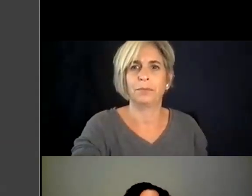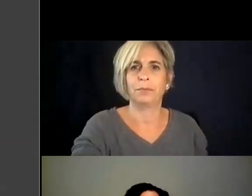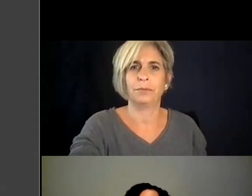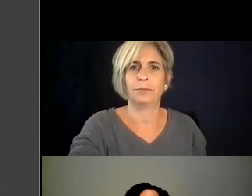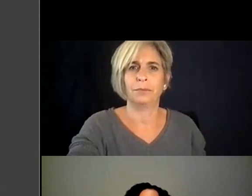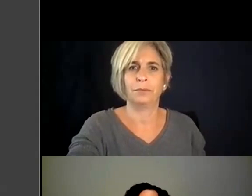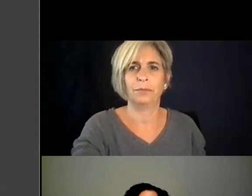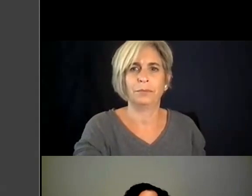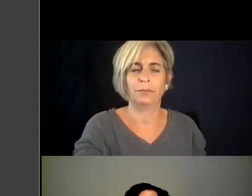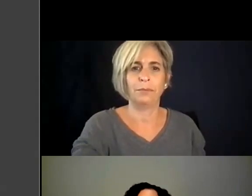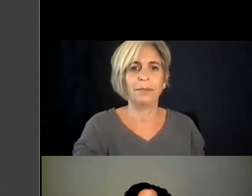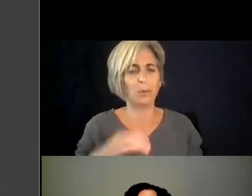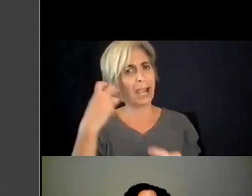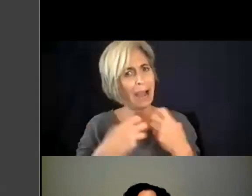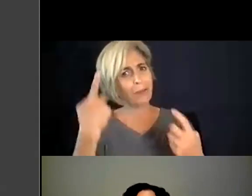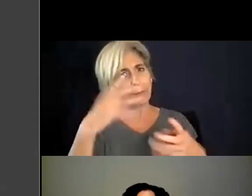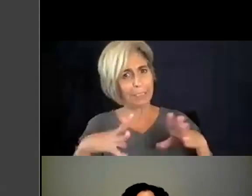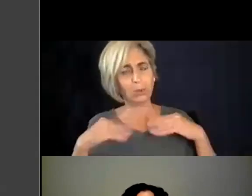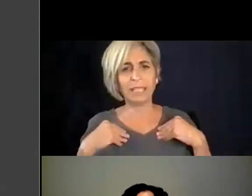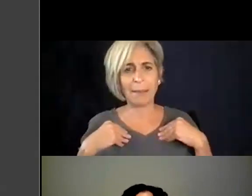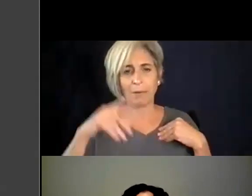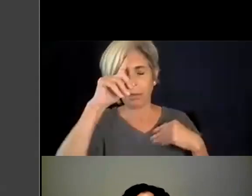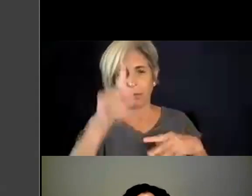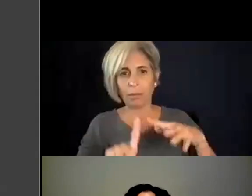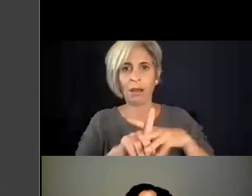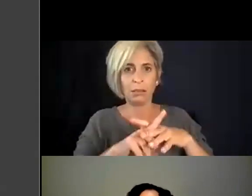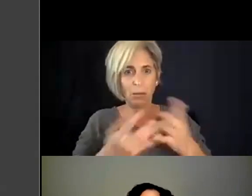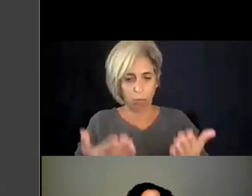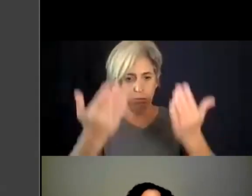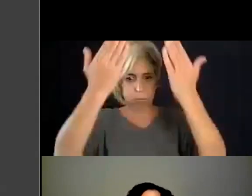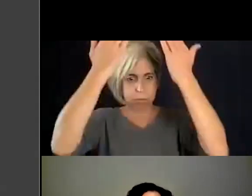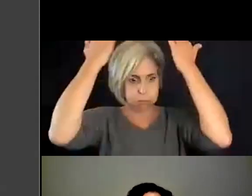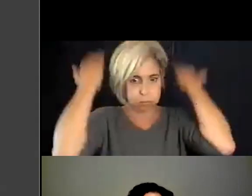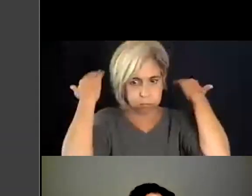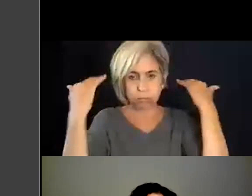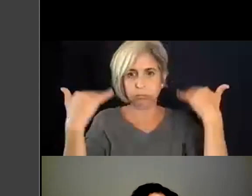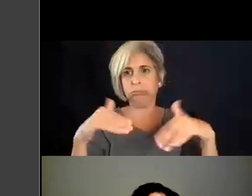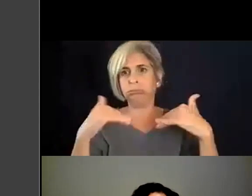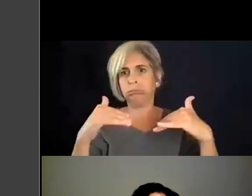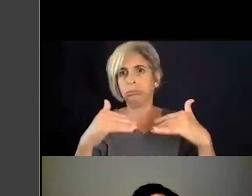difficult to receive, and thoughts immediately started flooding my mind, and my gears really started spinning.